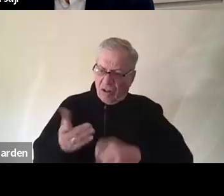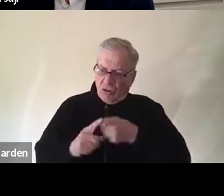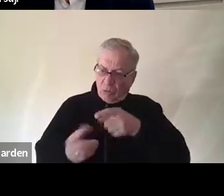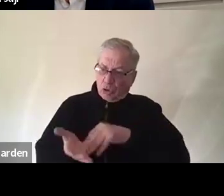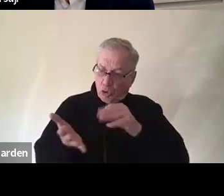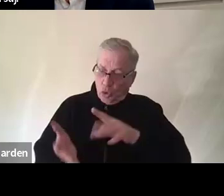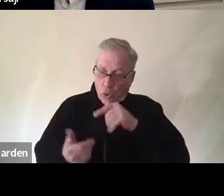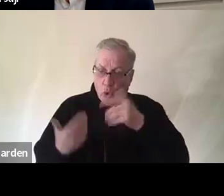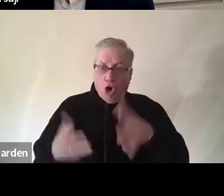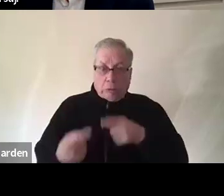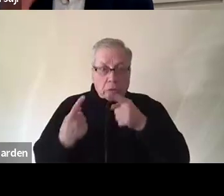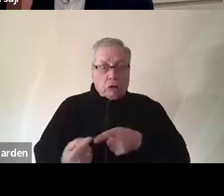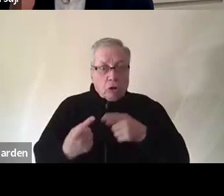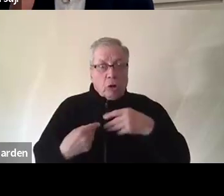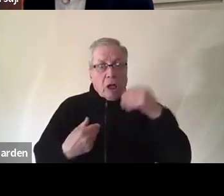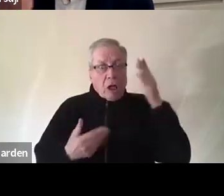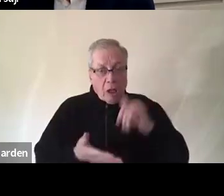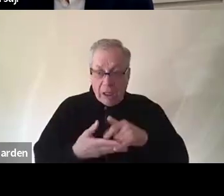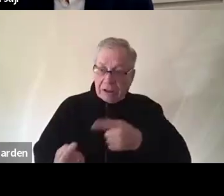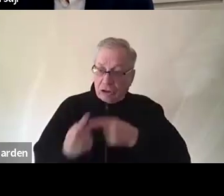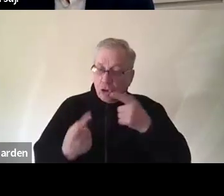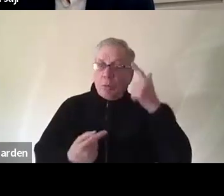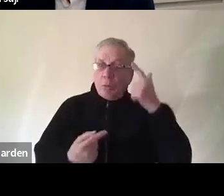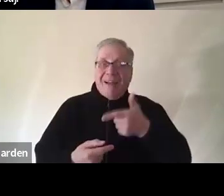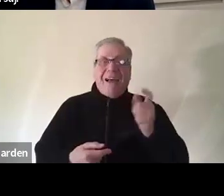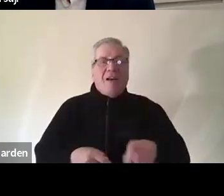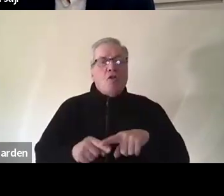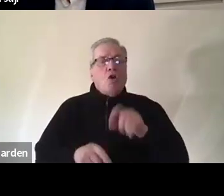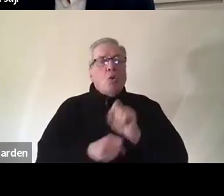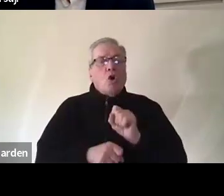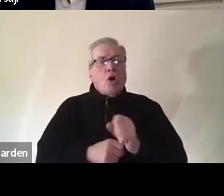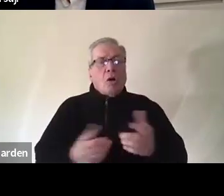And we know that part of the reason they are struggling is because they have to work and we just making things